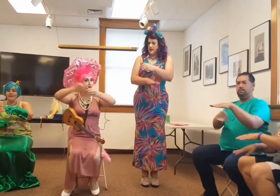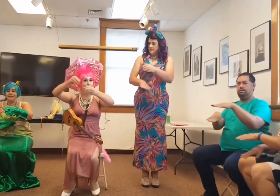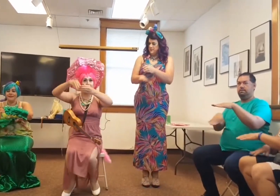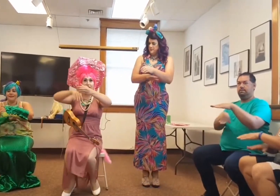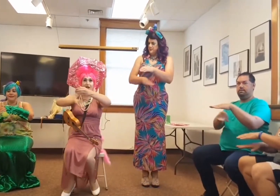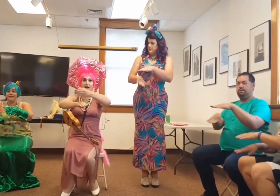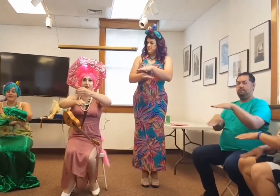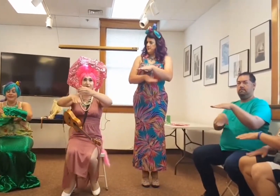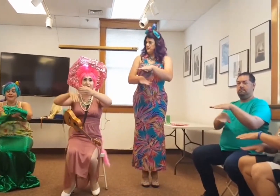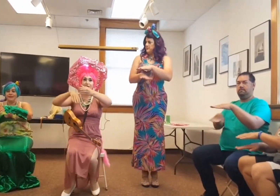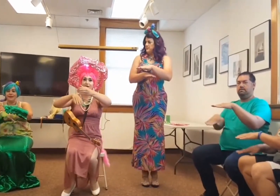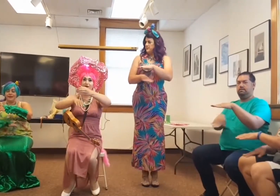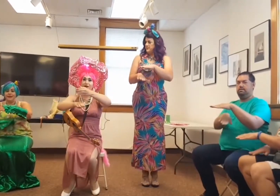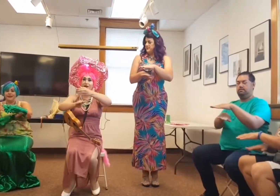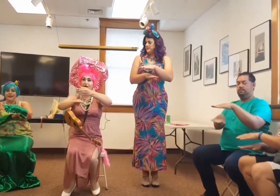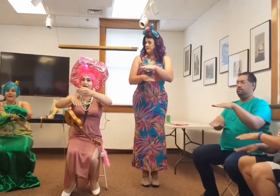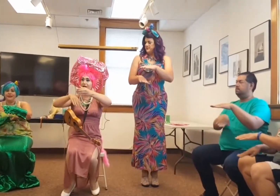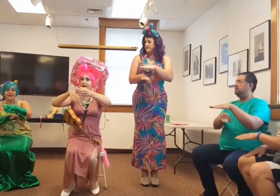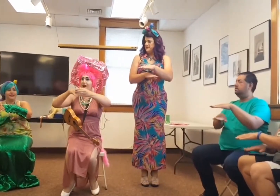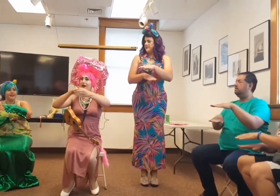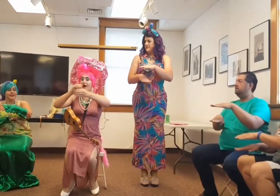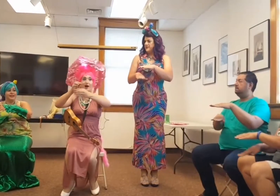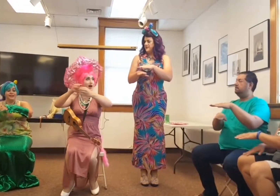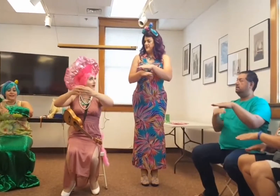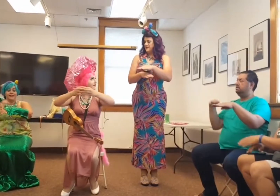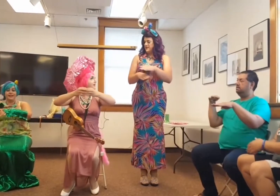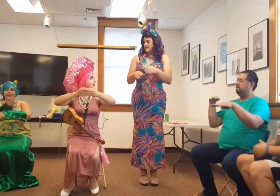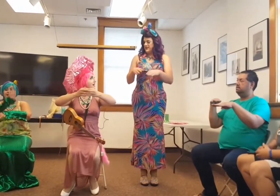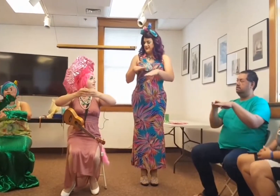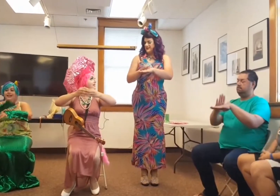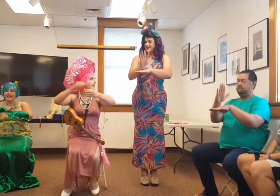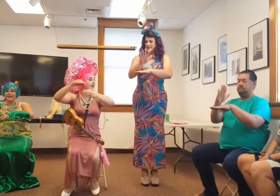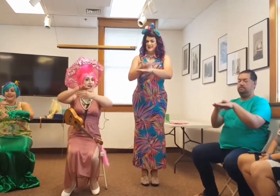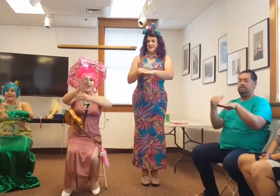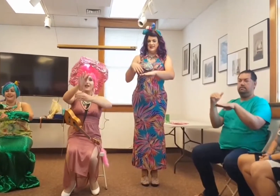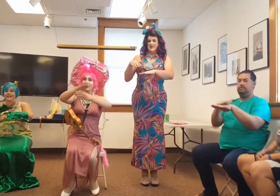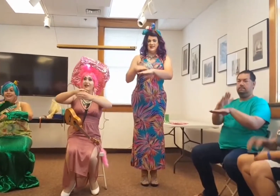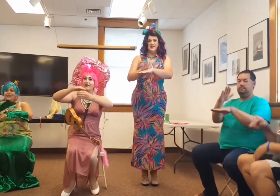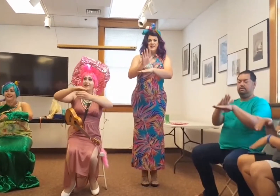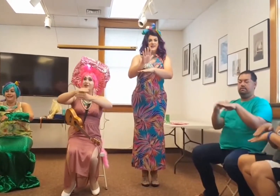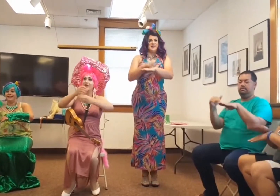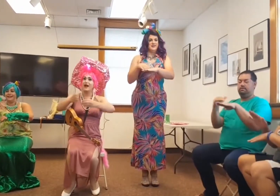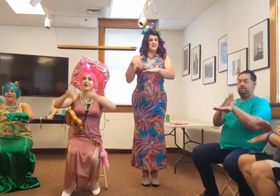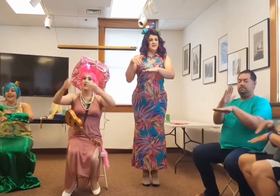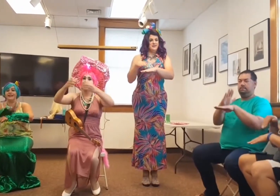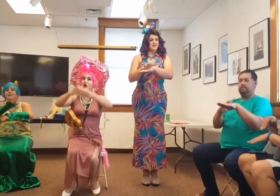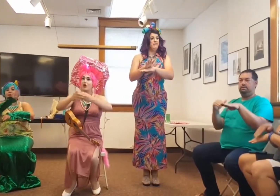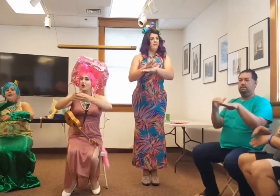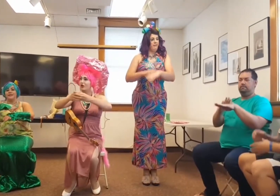Of the "sea." Like the waves.